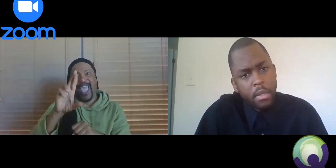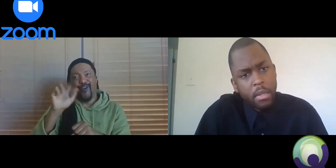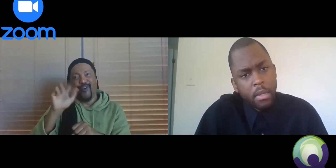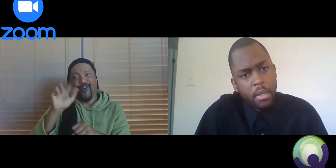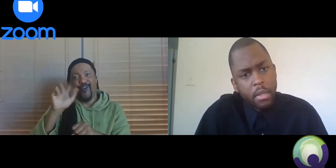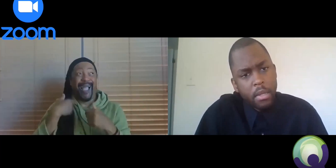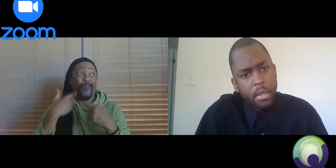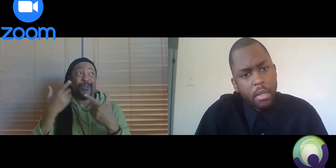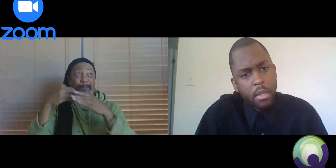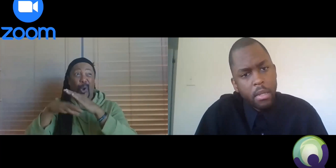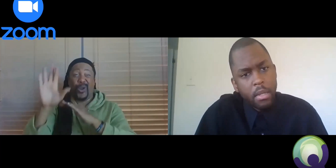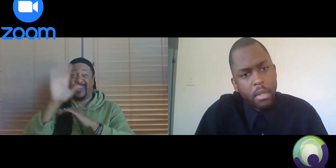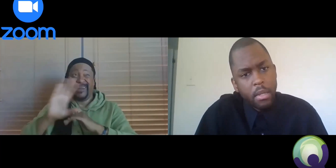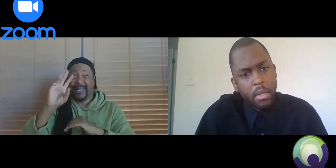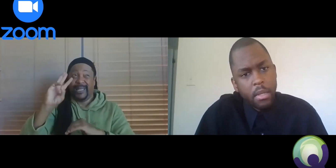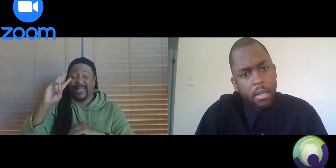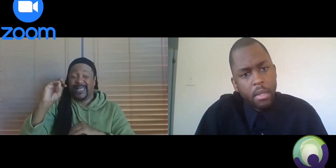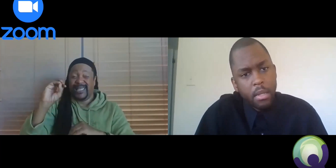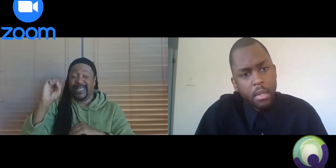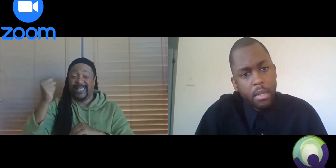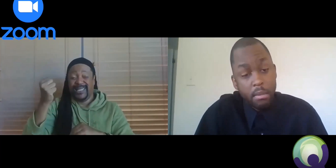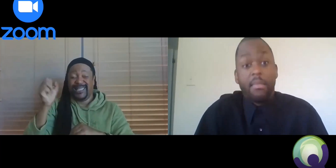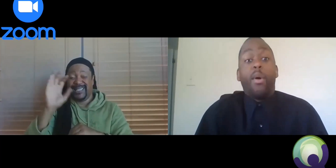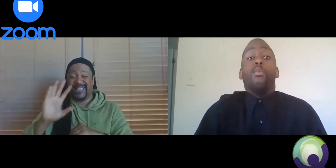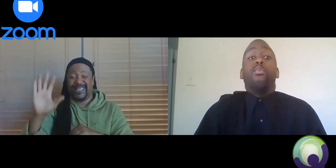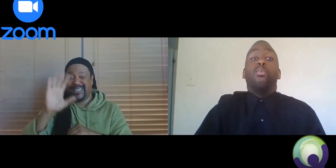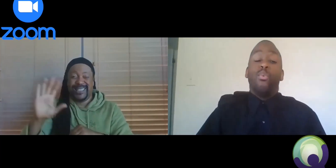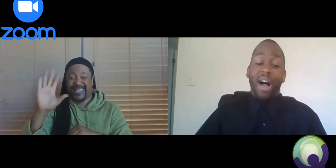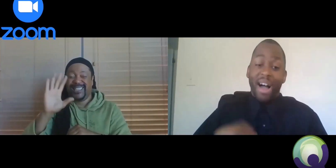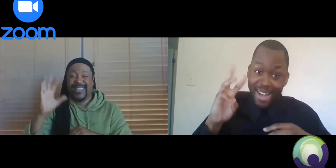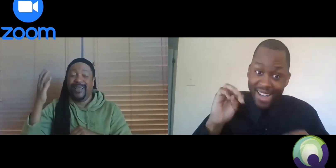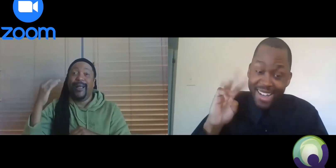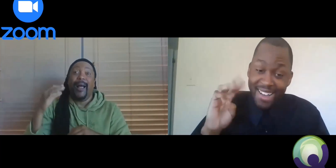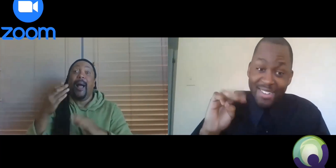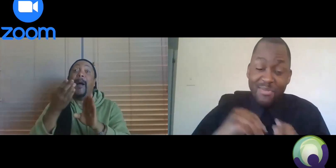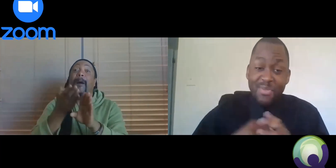was mostly oral, that was the thing for the era we were in. I was born around the 60’s…